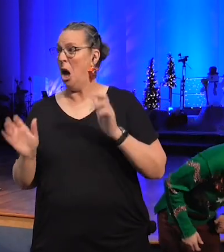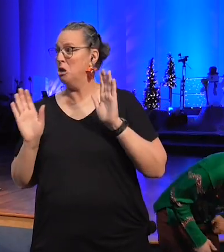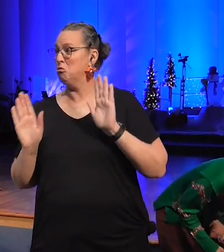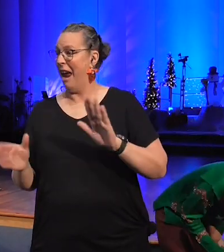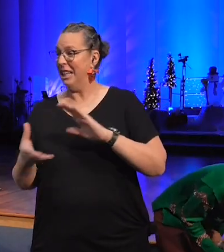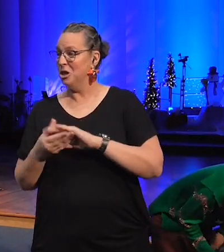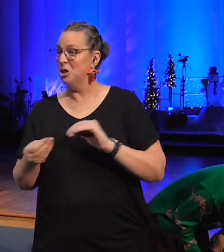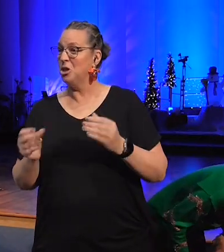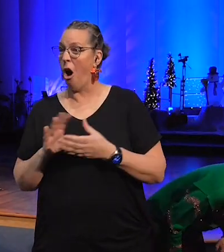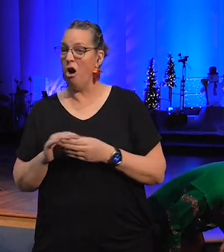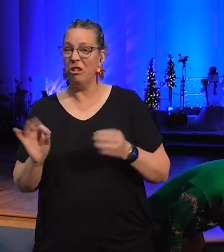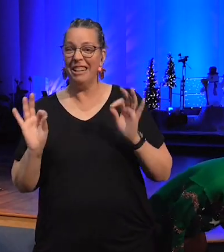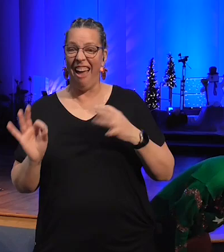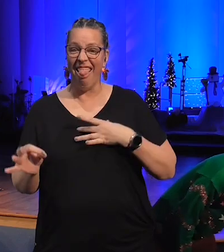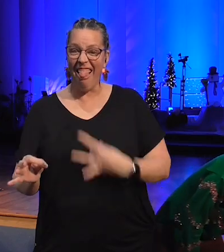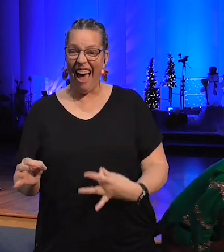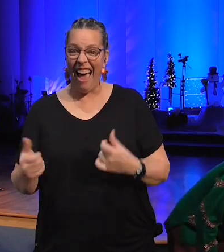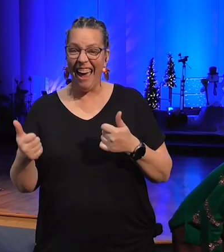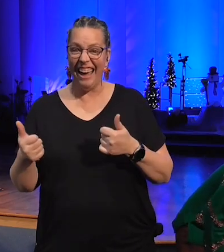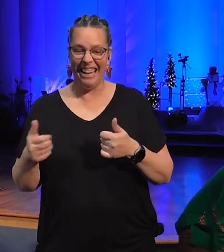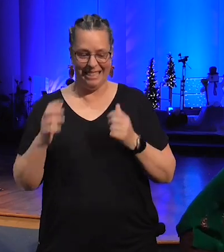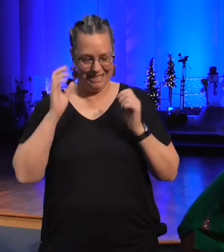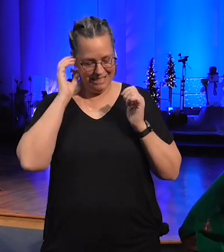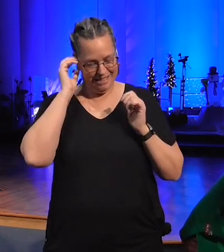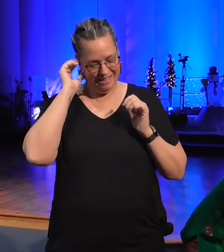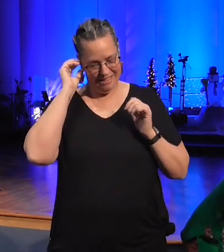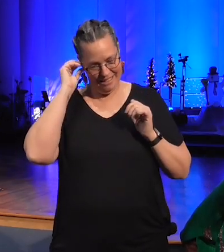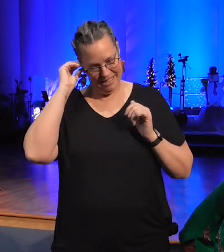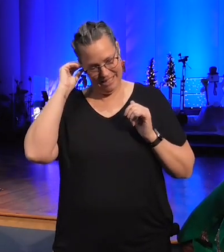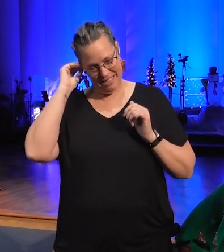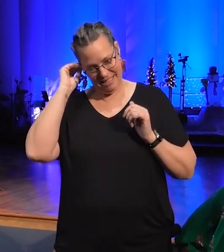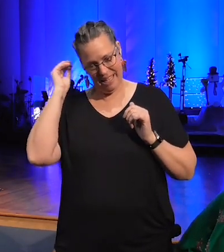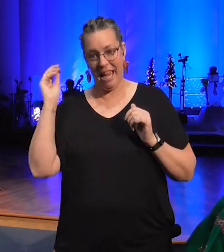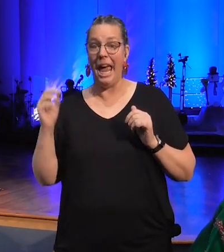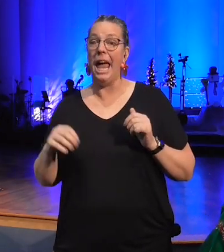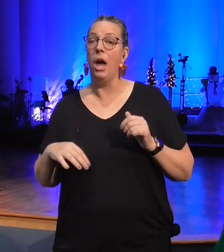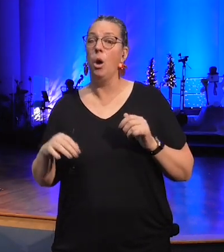well that was a pretty good story there Stacy that was good I like